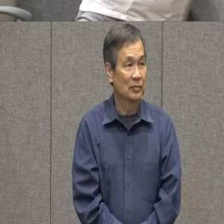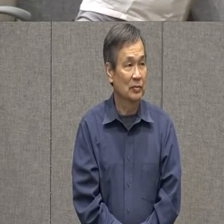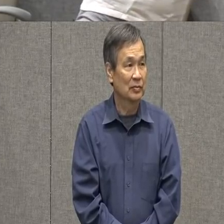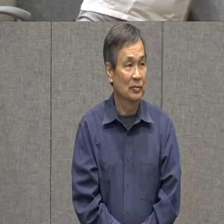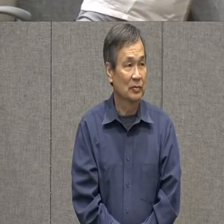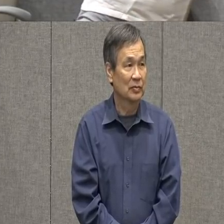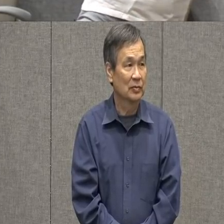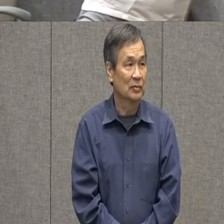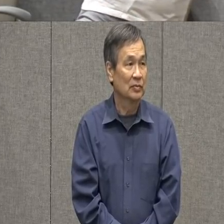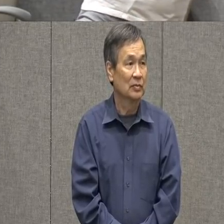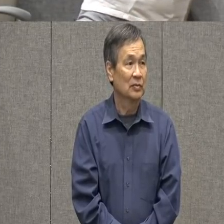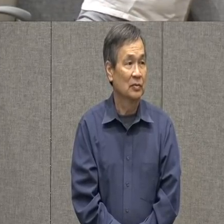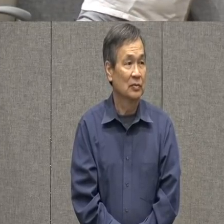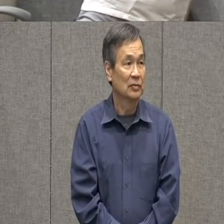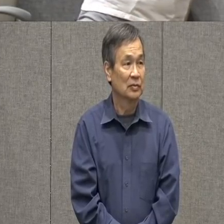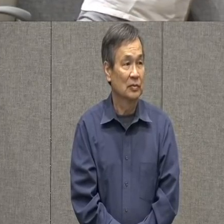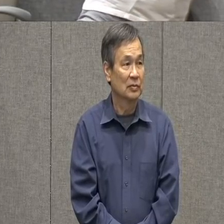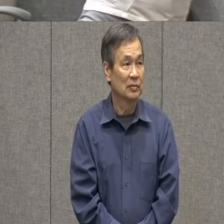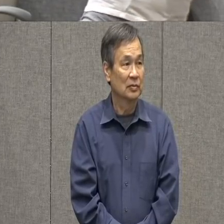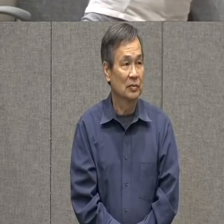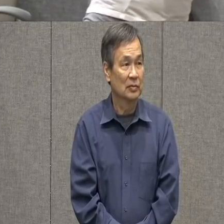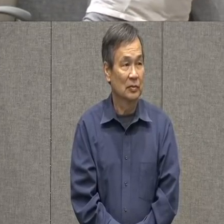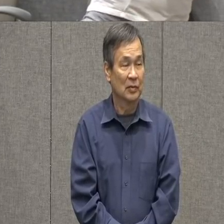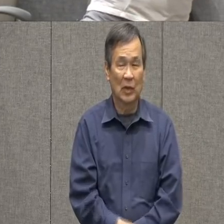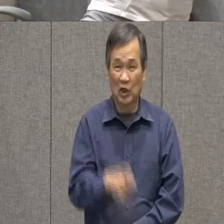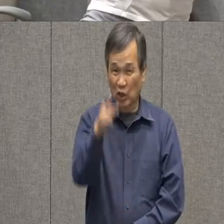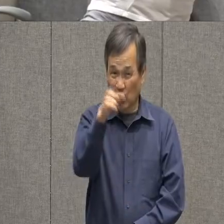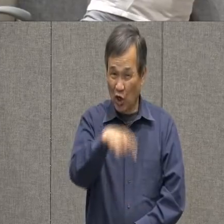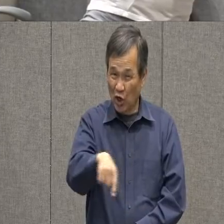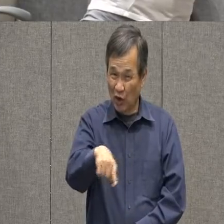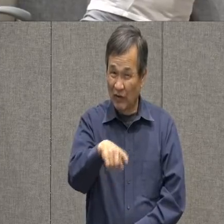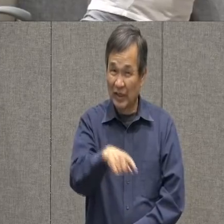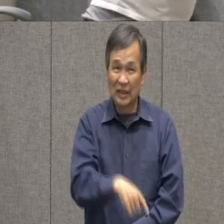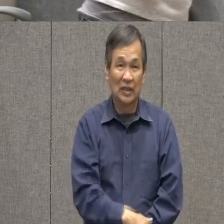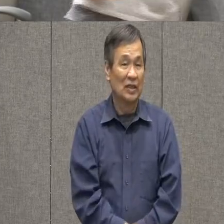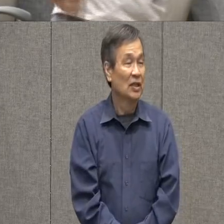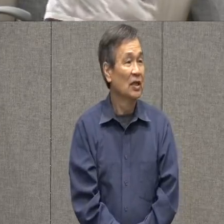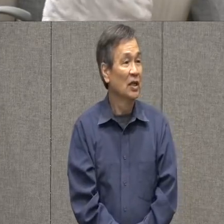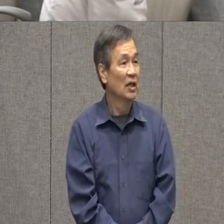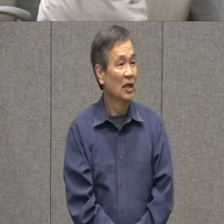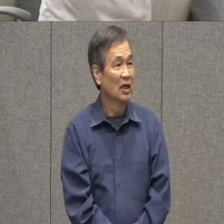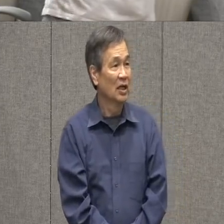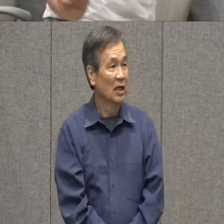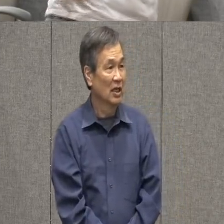And then, she kind of has this curve going on right there and her hips, they're kind of curved down.